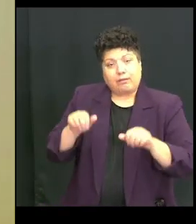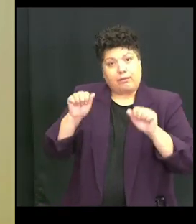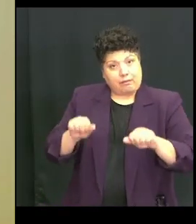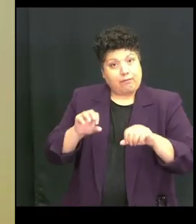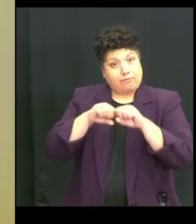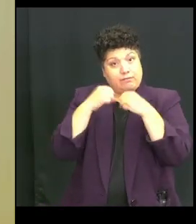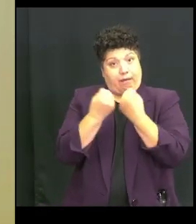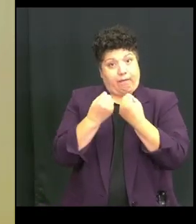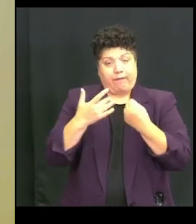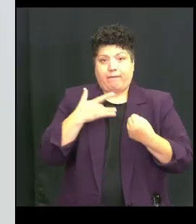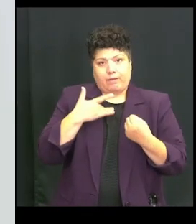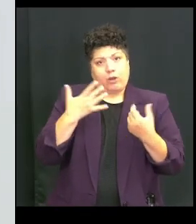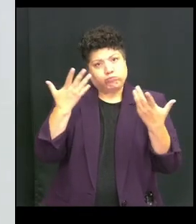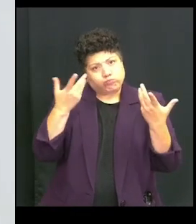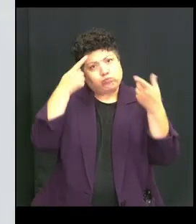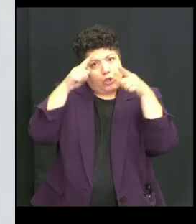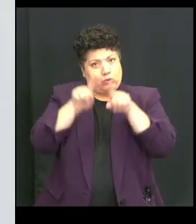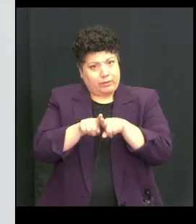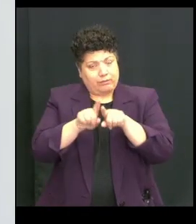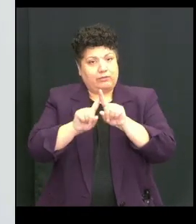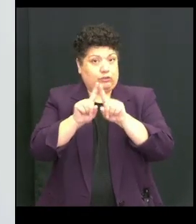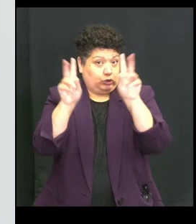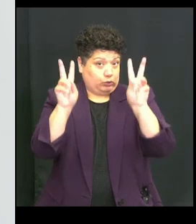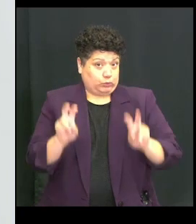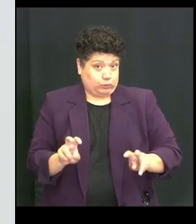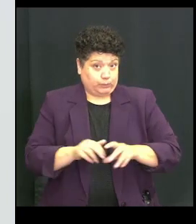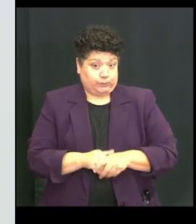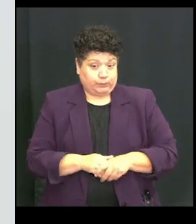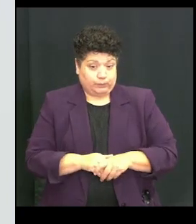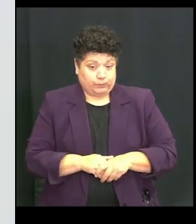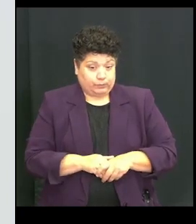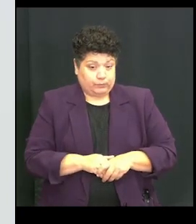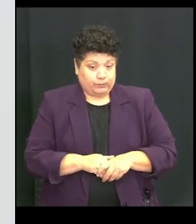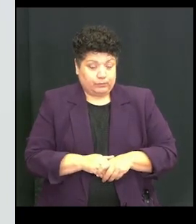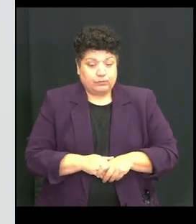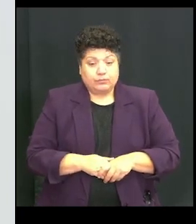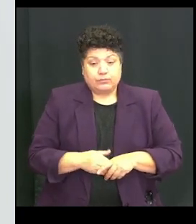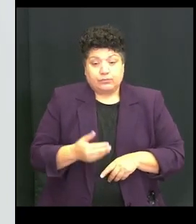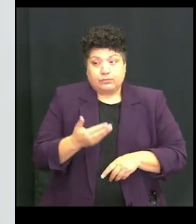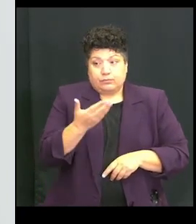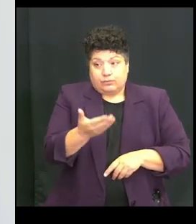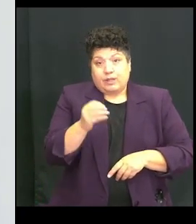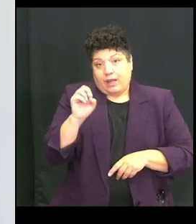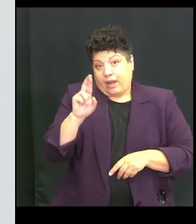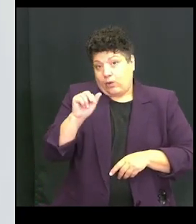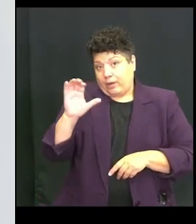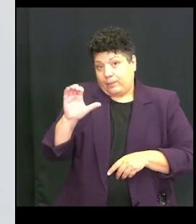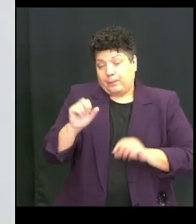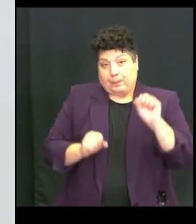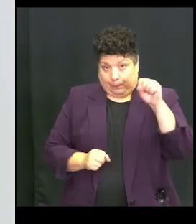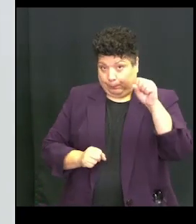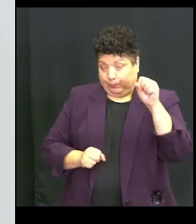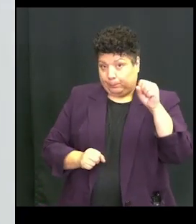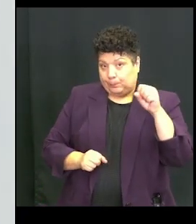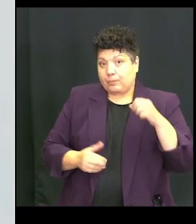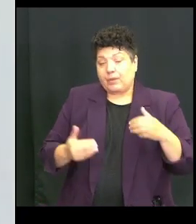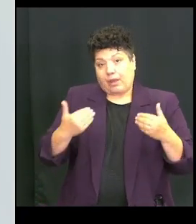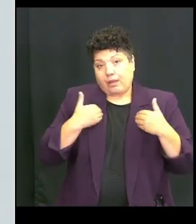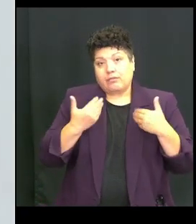Yes, and there are certain attributes of the Canadian institutions